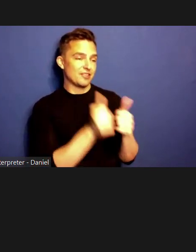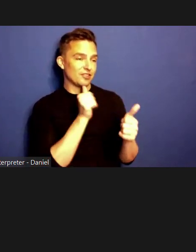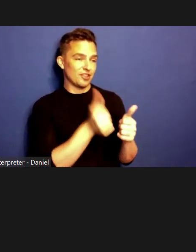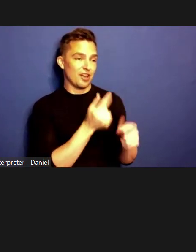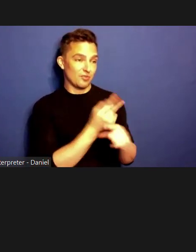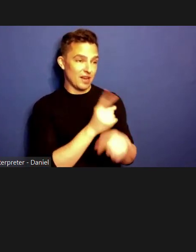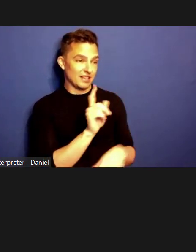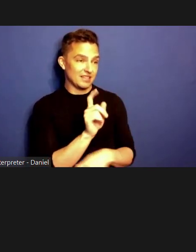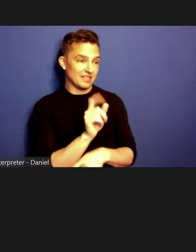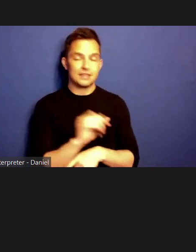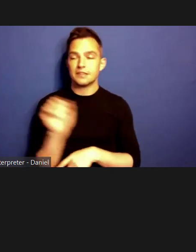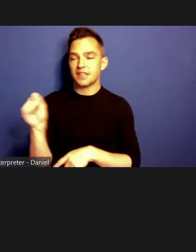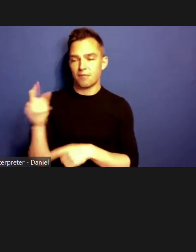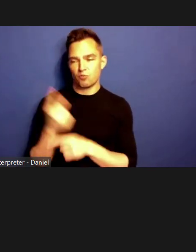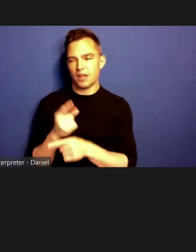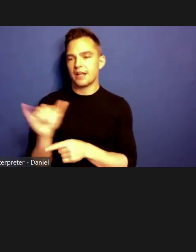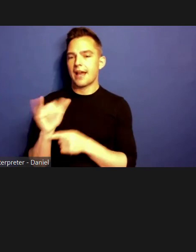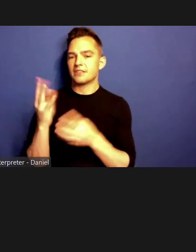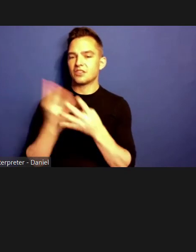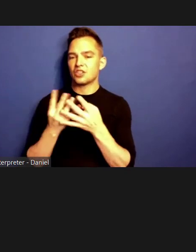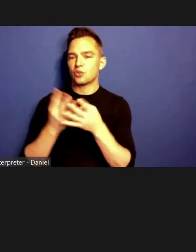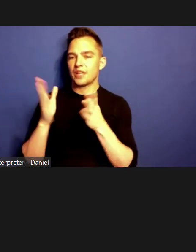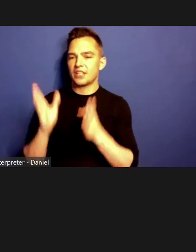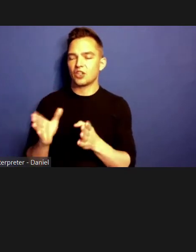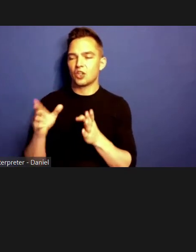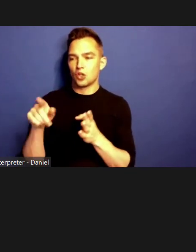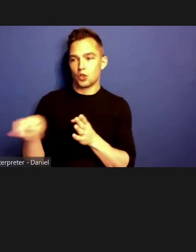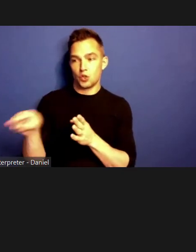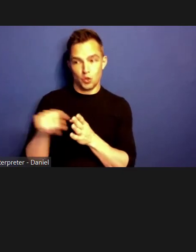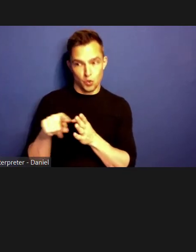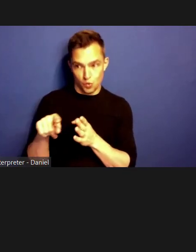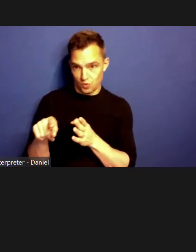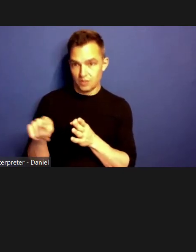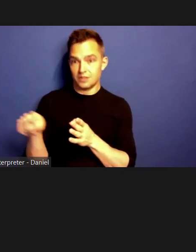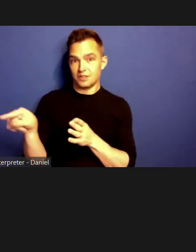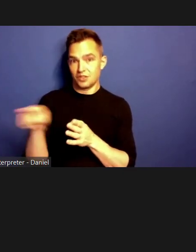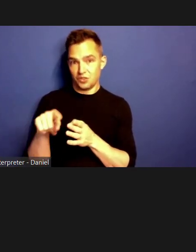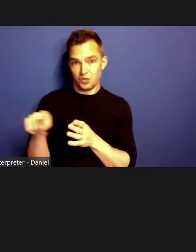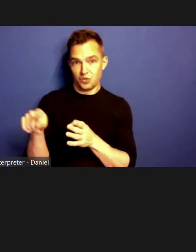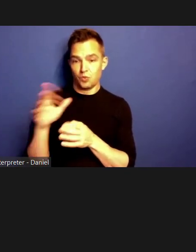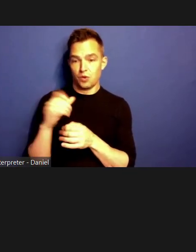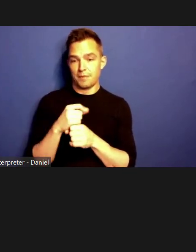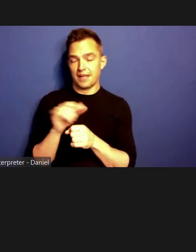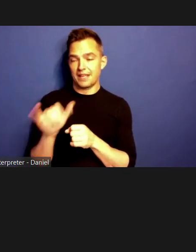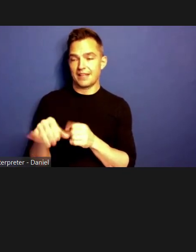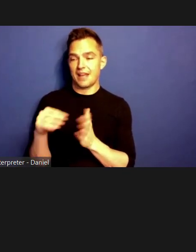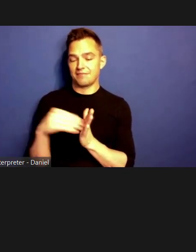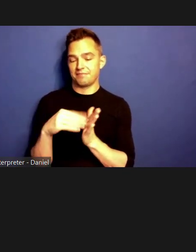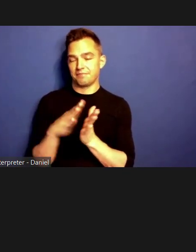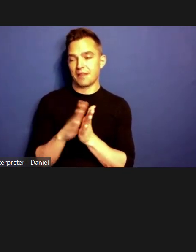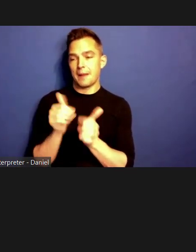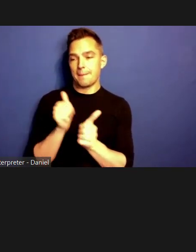Dr. Foust: Right, as the screener, you will be making the pass or refer decisions based on the observable behavior.